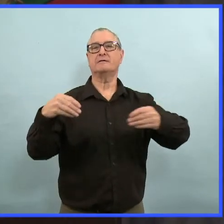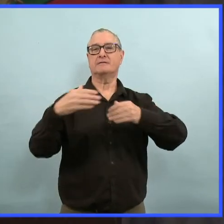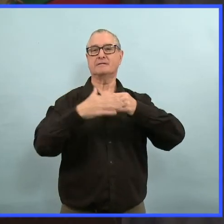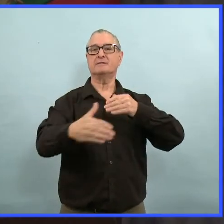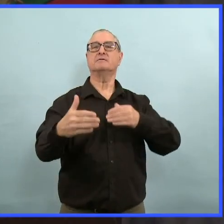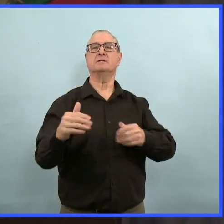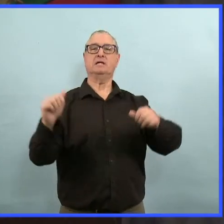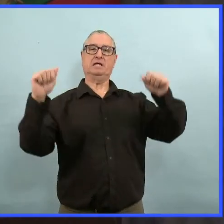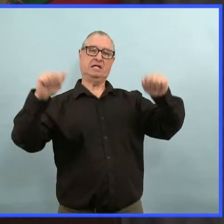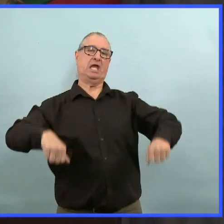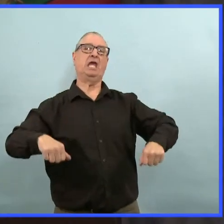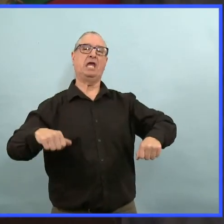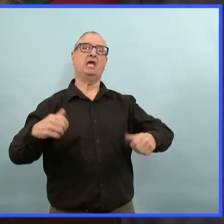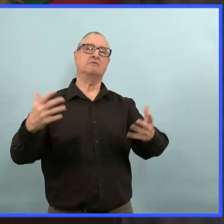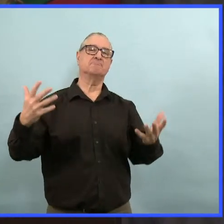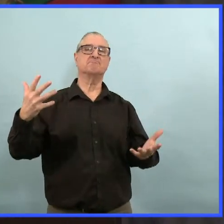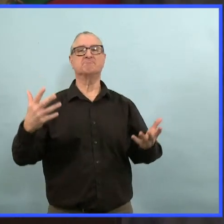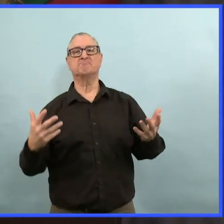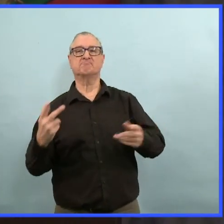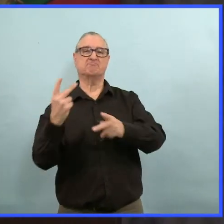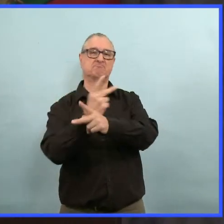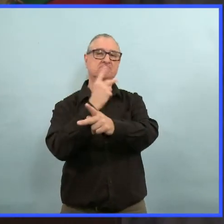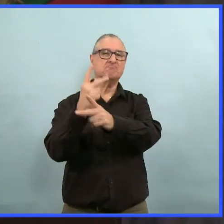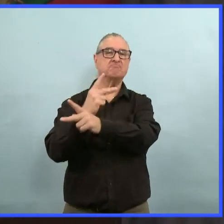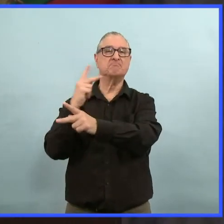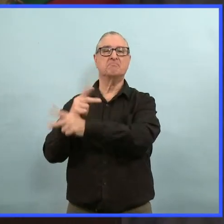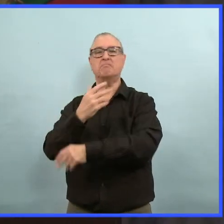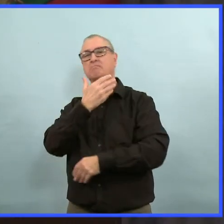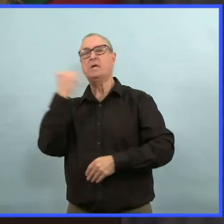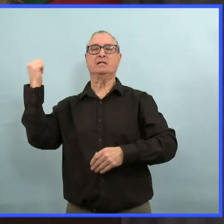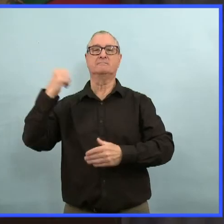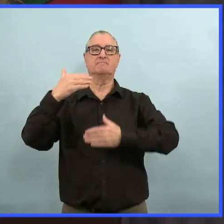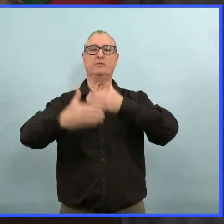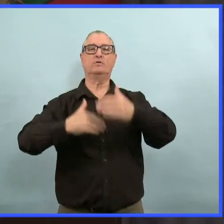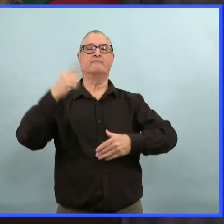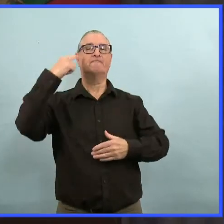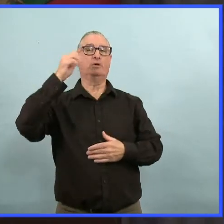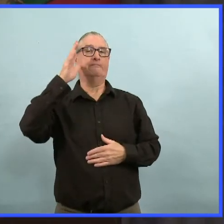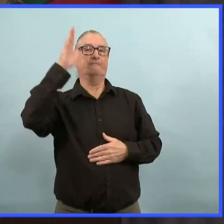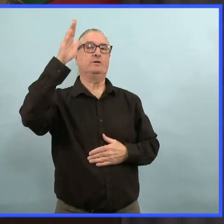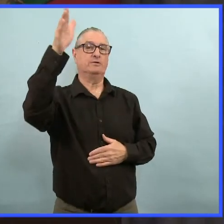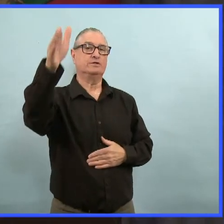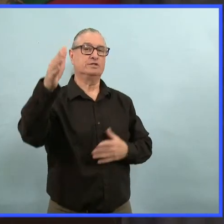that dr mateer has has mentioned today and this is as these these individuals begin the